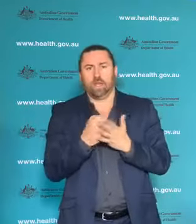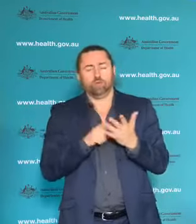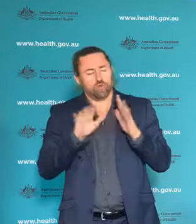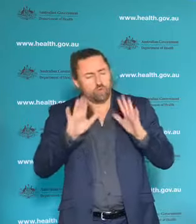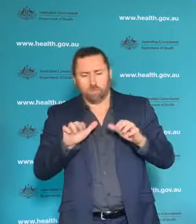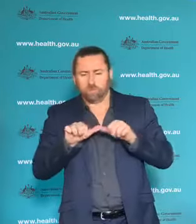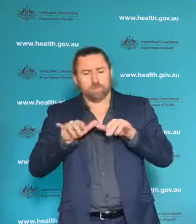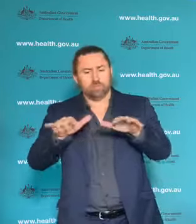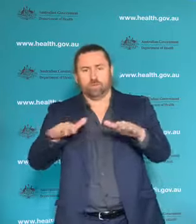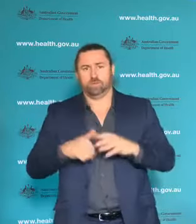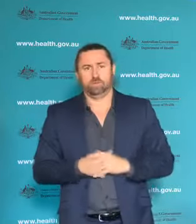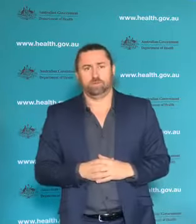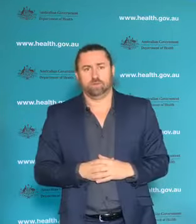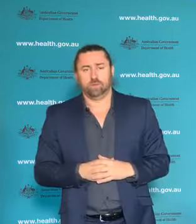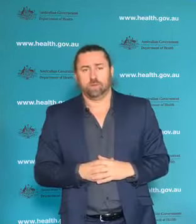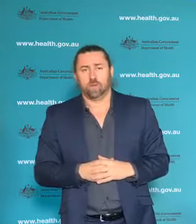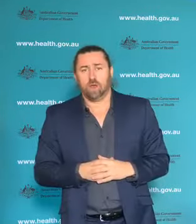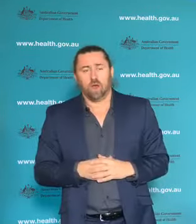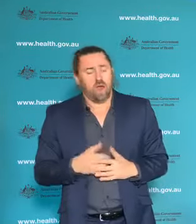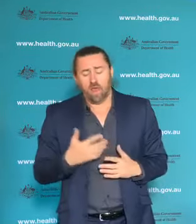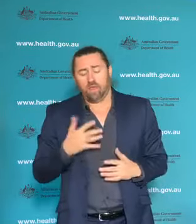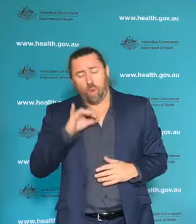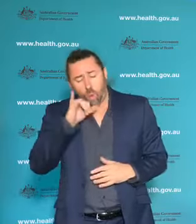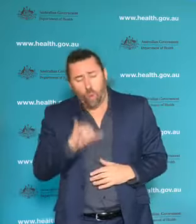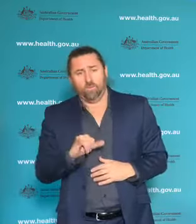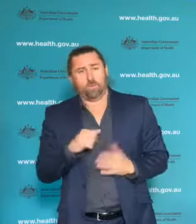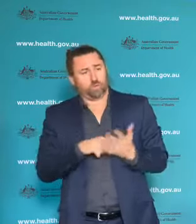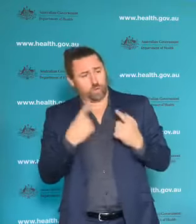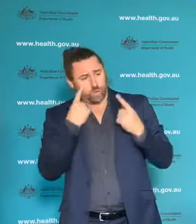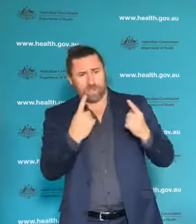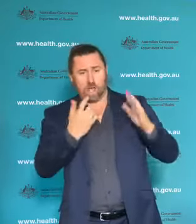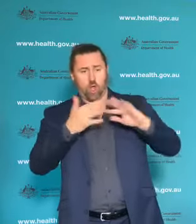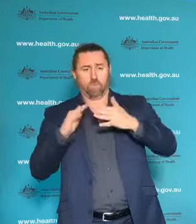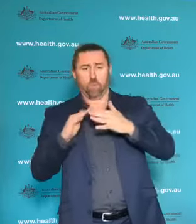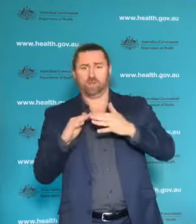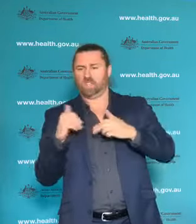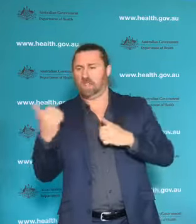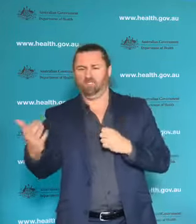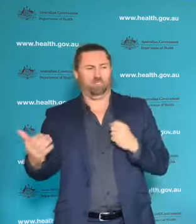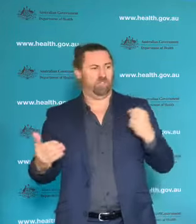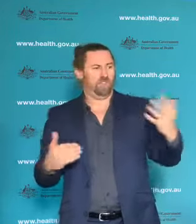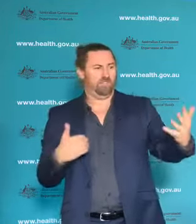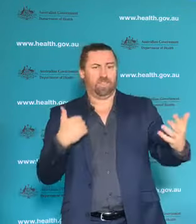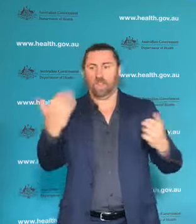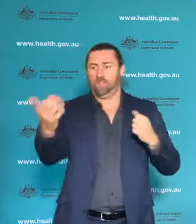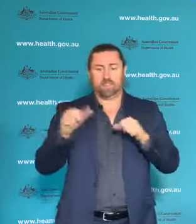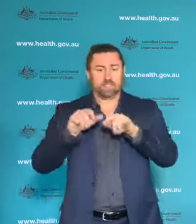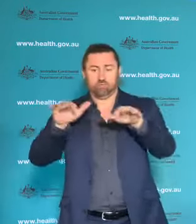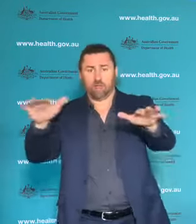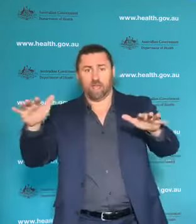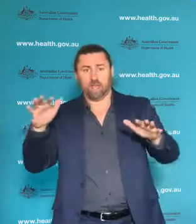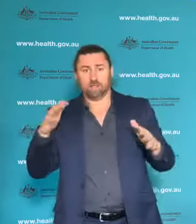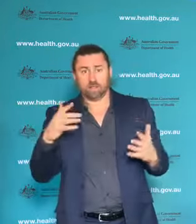The tragedy that we see with community transmission of COVID-19 and we've seen this in countries all around the world